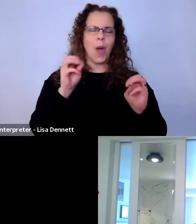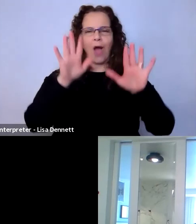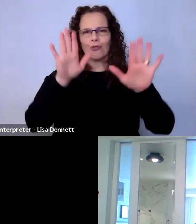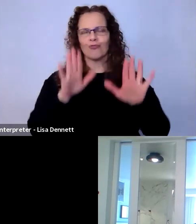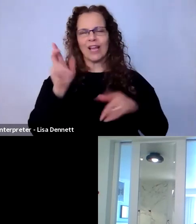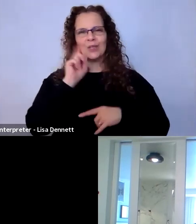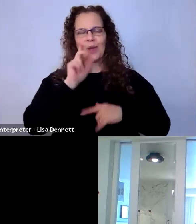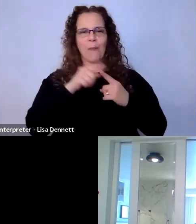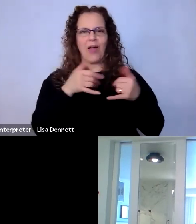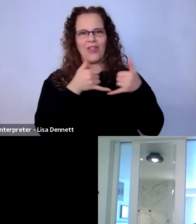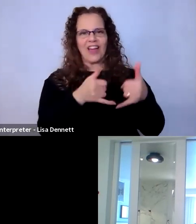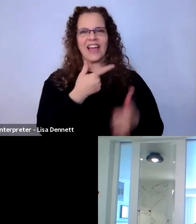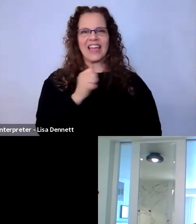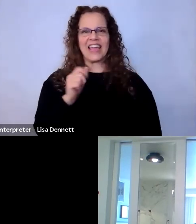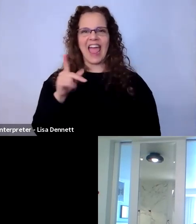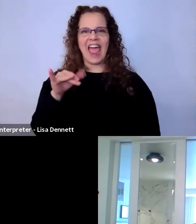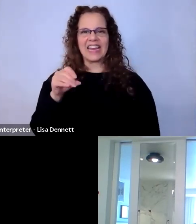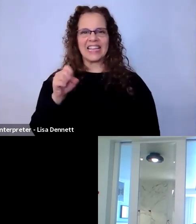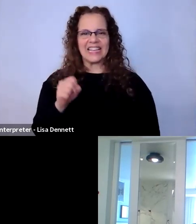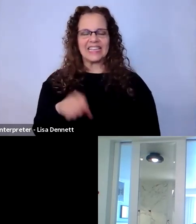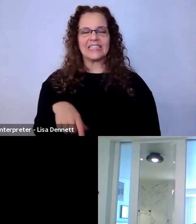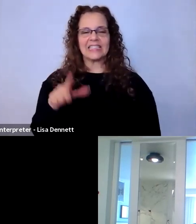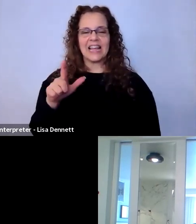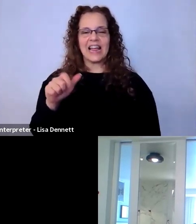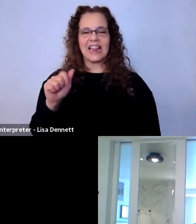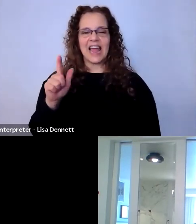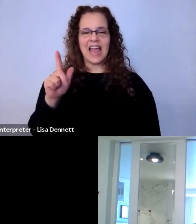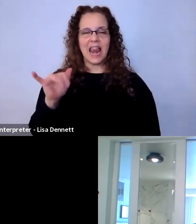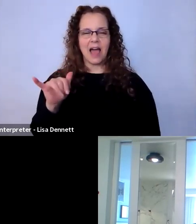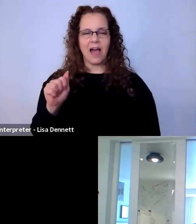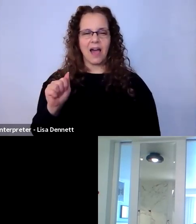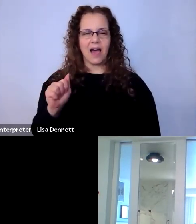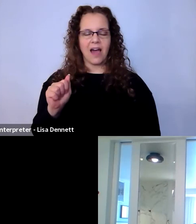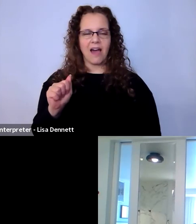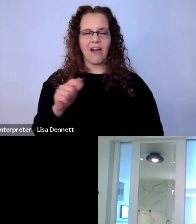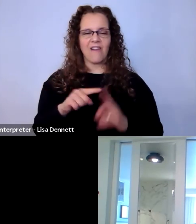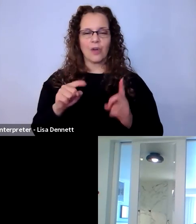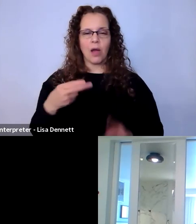going to be so much fun Layla shoot me now from the Helen Keller Institute.